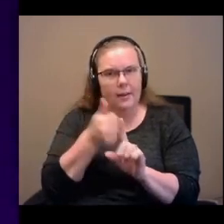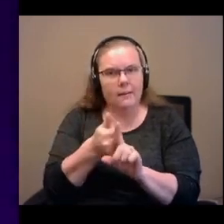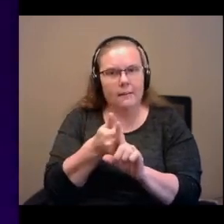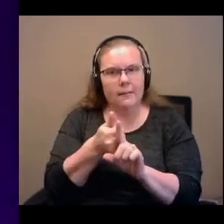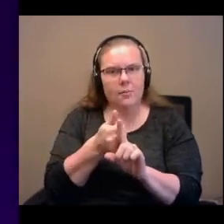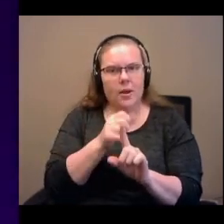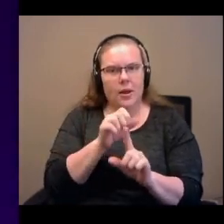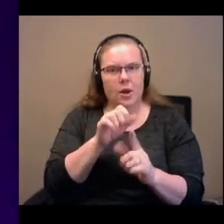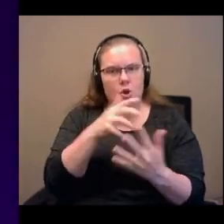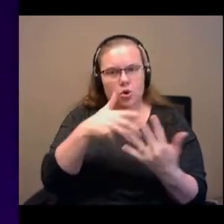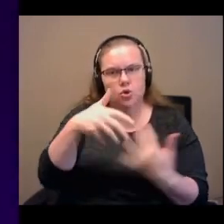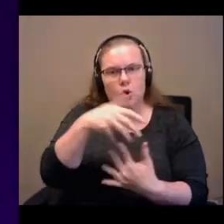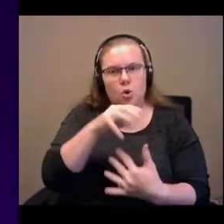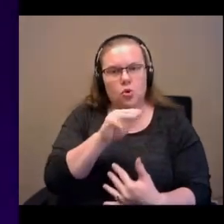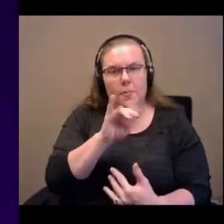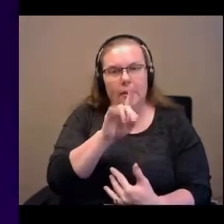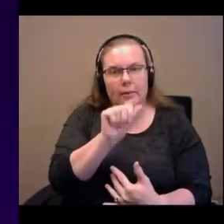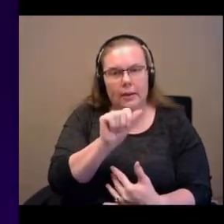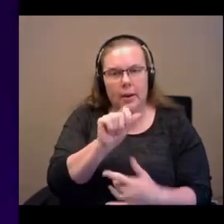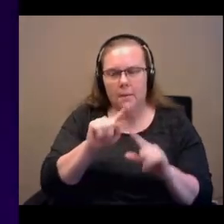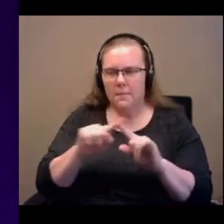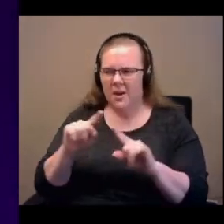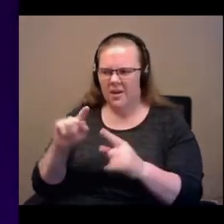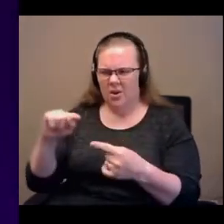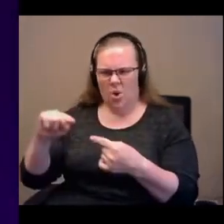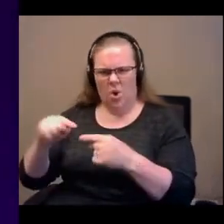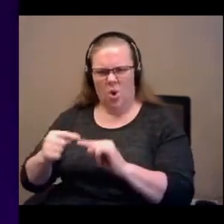but hurt on these customer support pages? And when we thought about it, we realized something